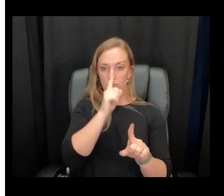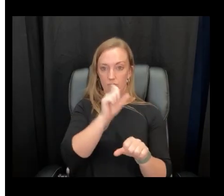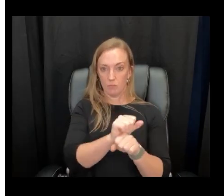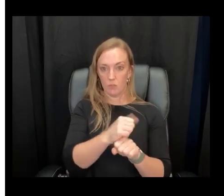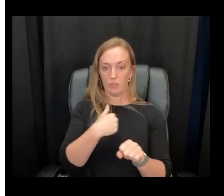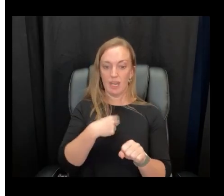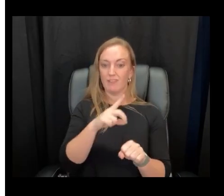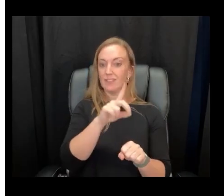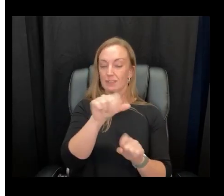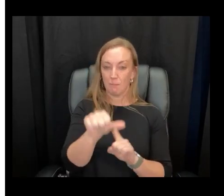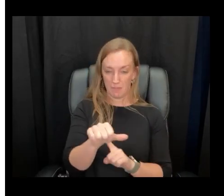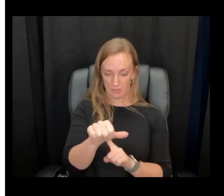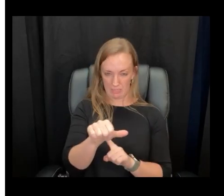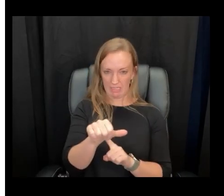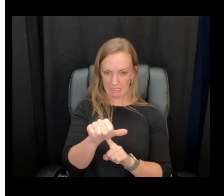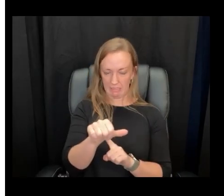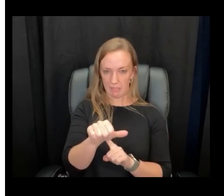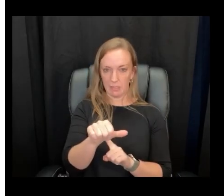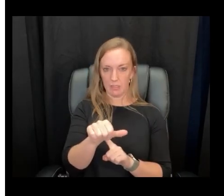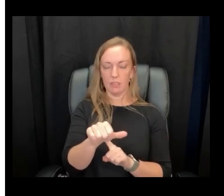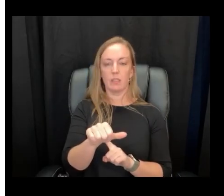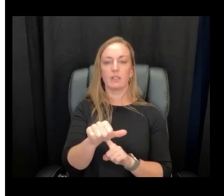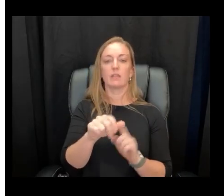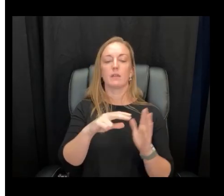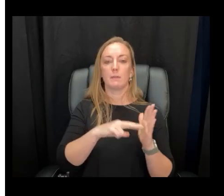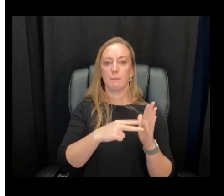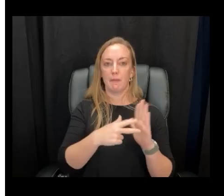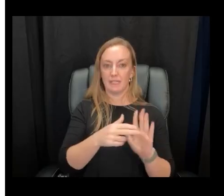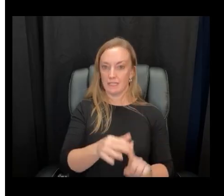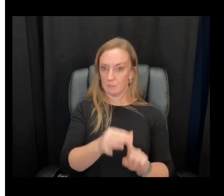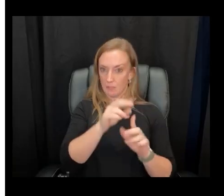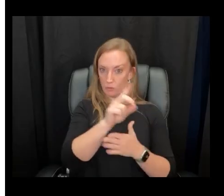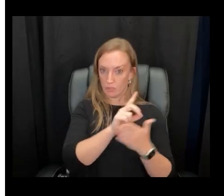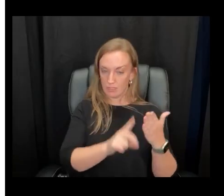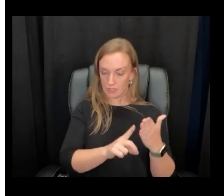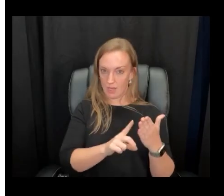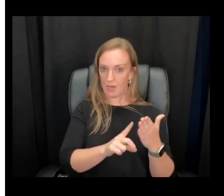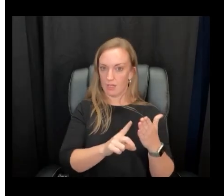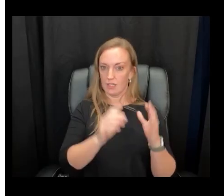a disability to the extent that specially designed instruction is required in order